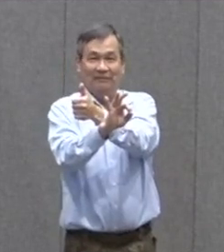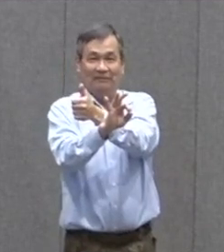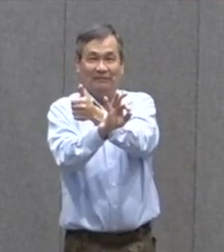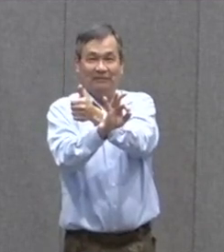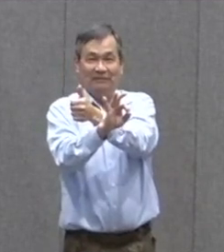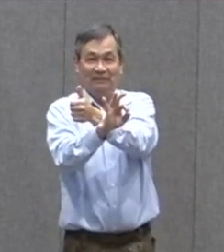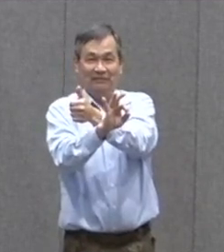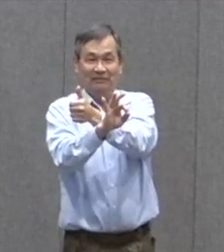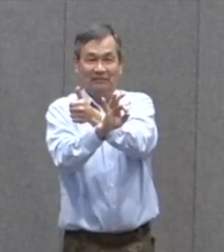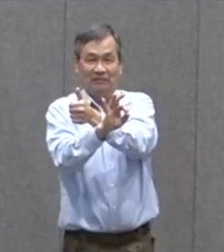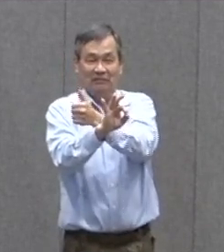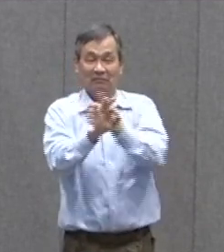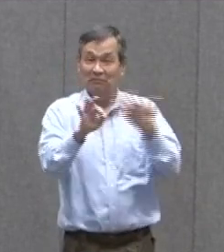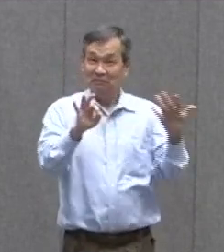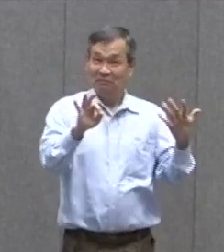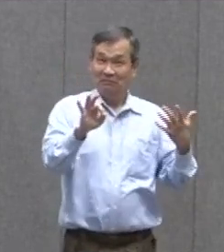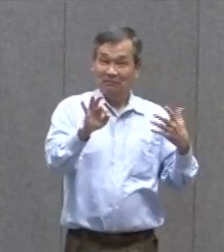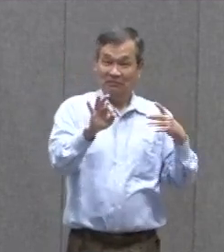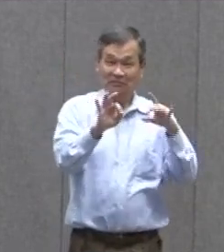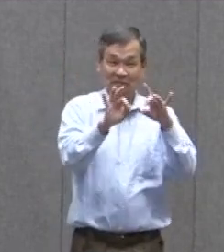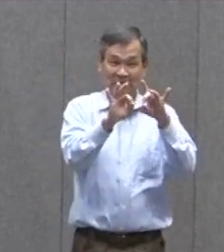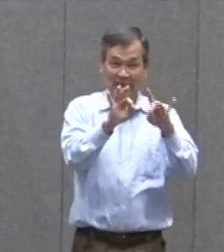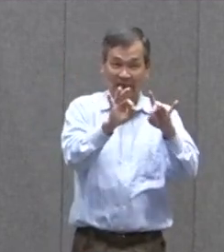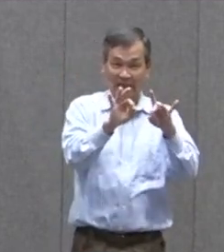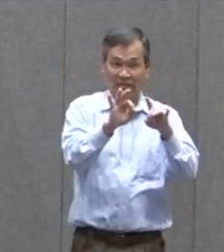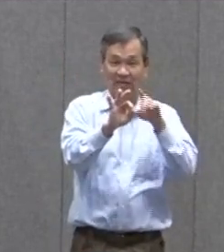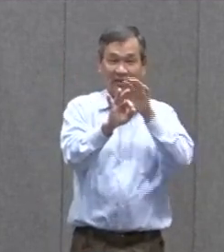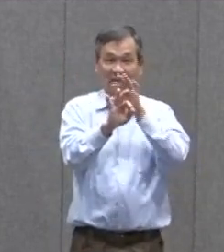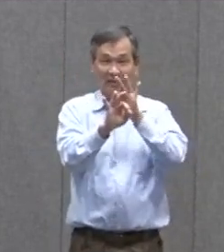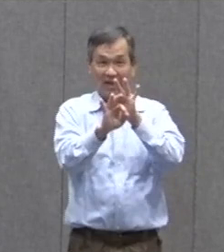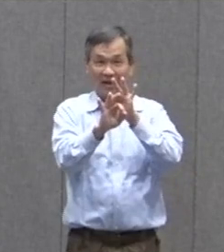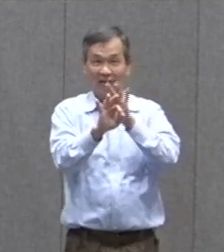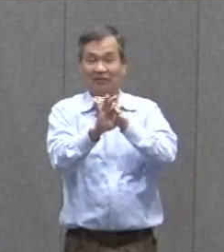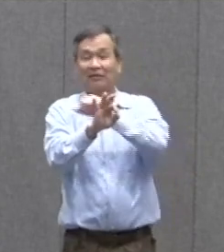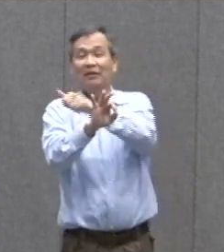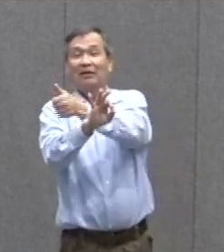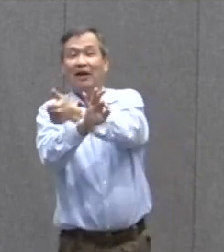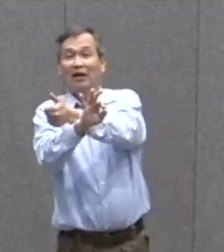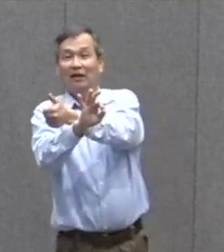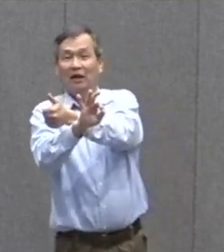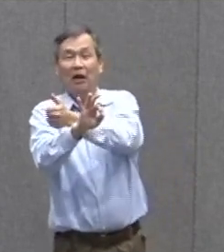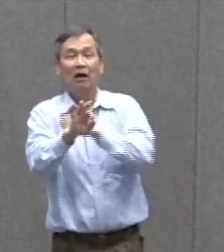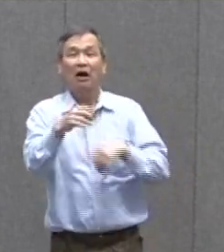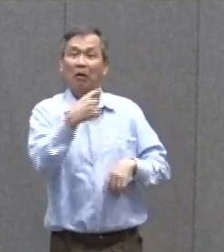I made a list. Eight, nine, 10. Let me write that on the board.